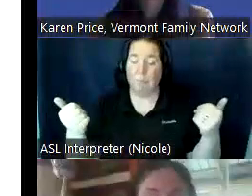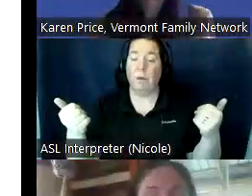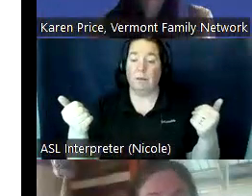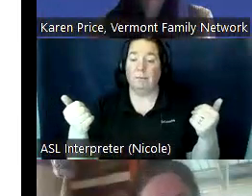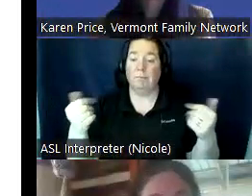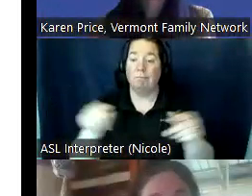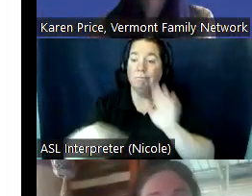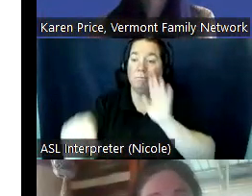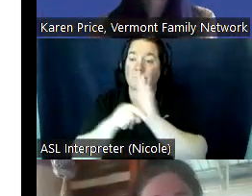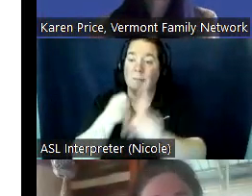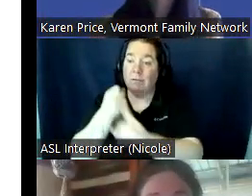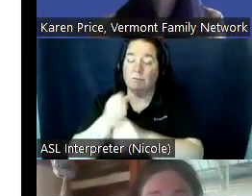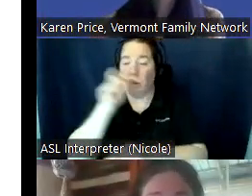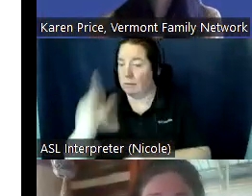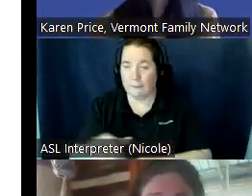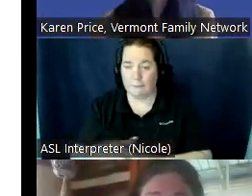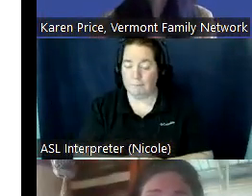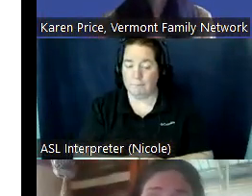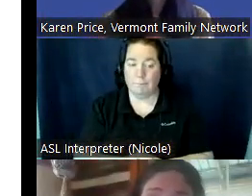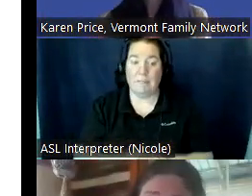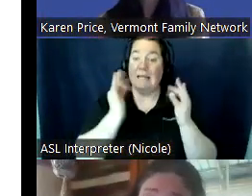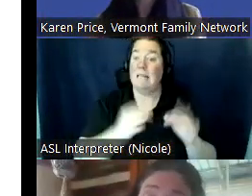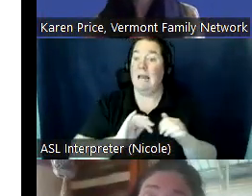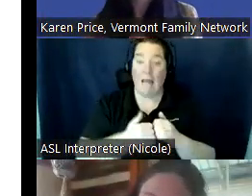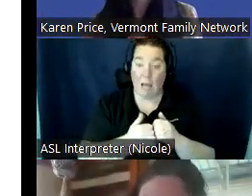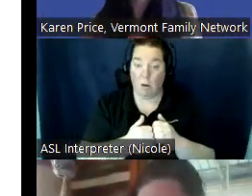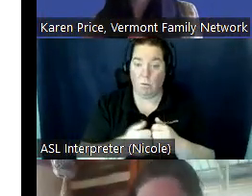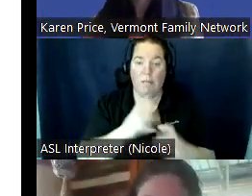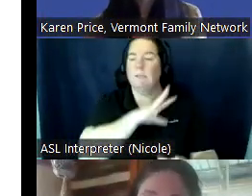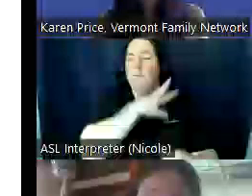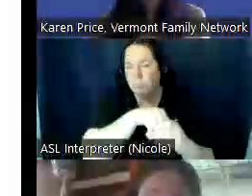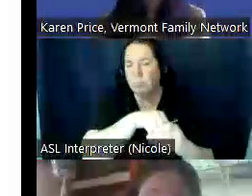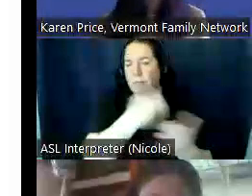Instead the determination of these categories inherently includes evidence that the student's